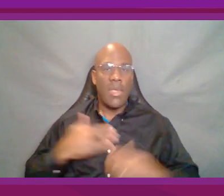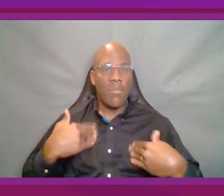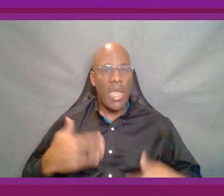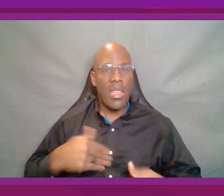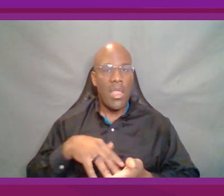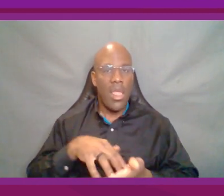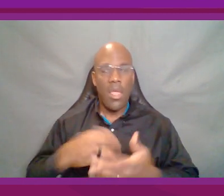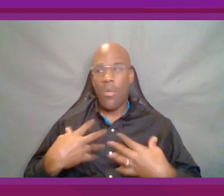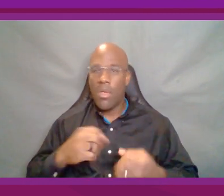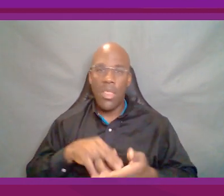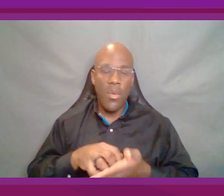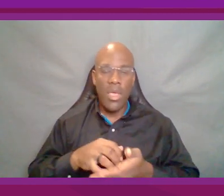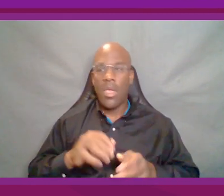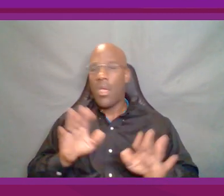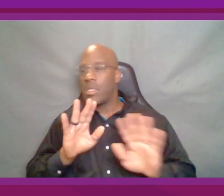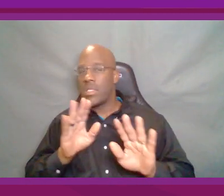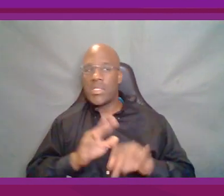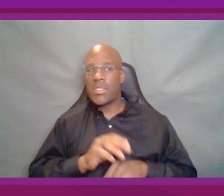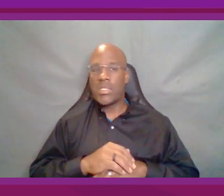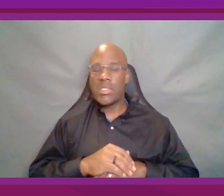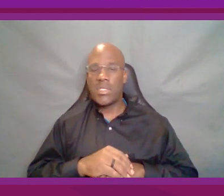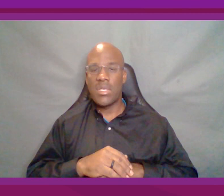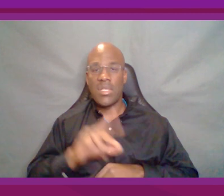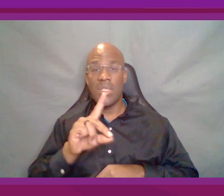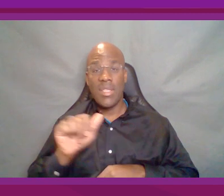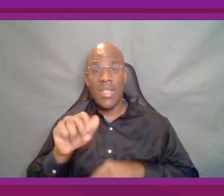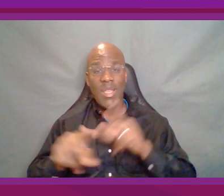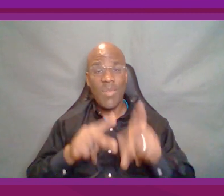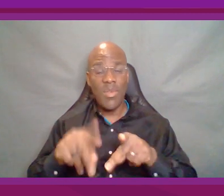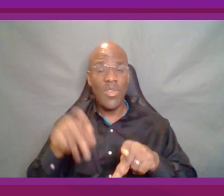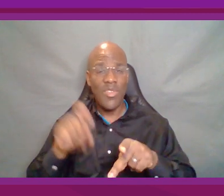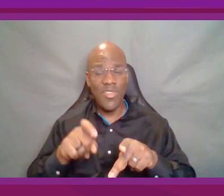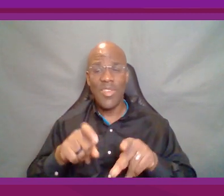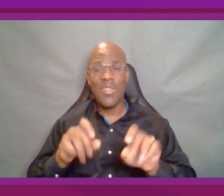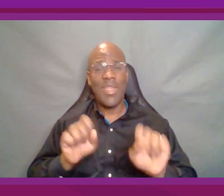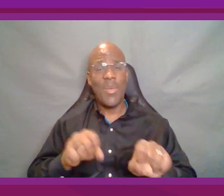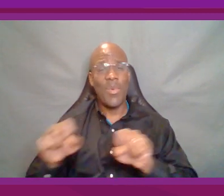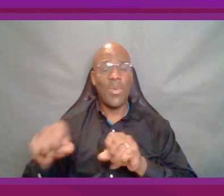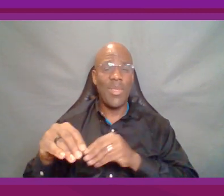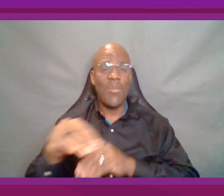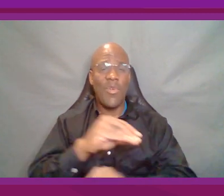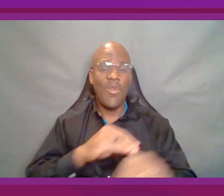And disabled people should be able to move freely and attend these these large gathering